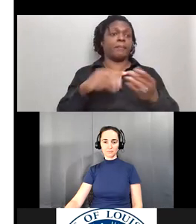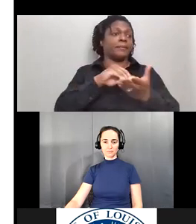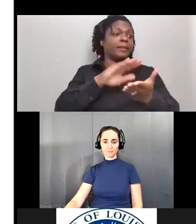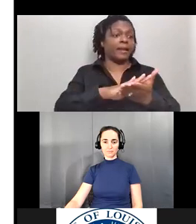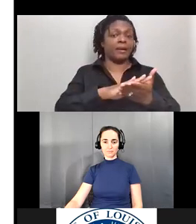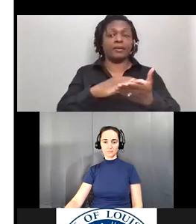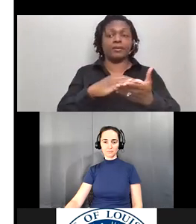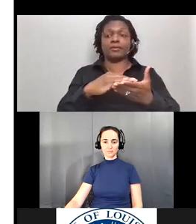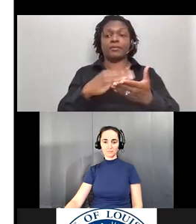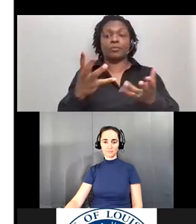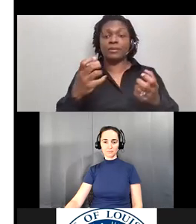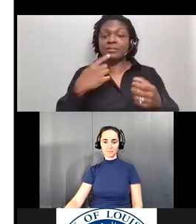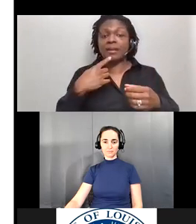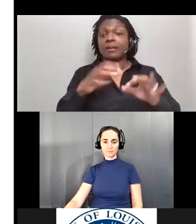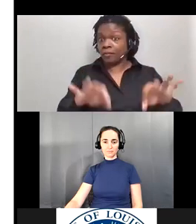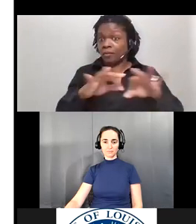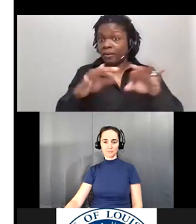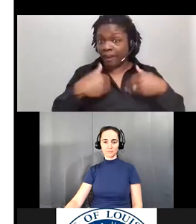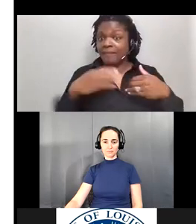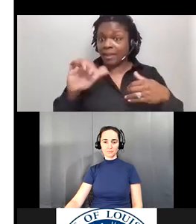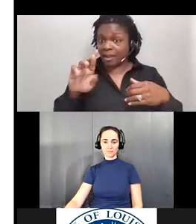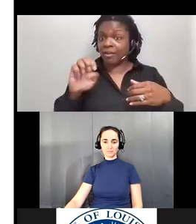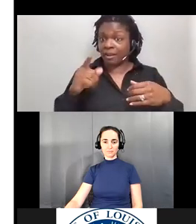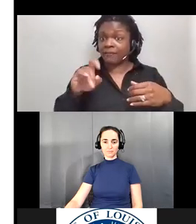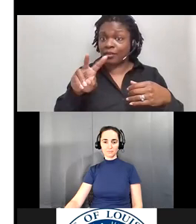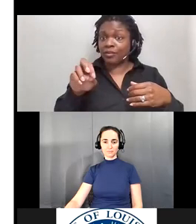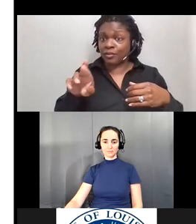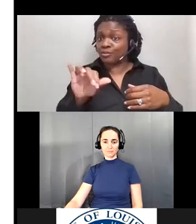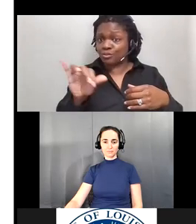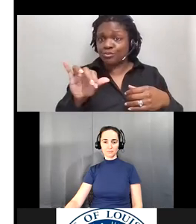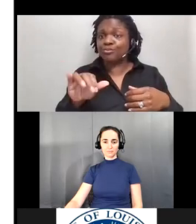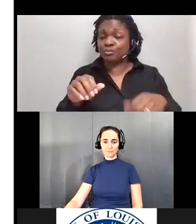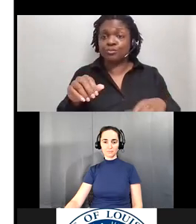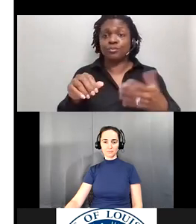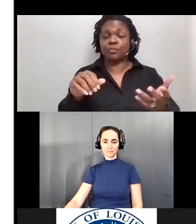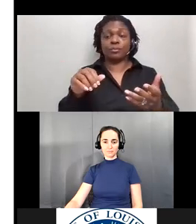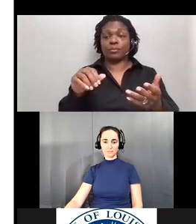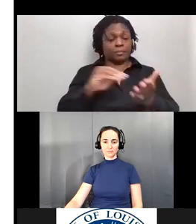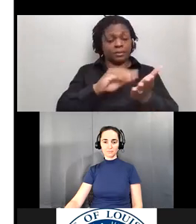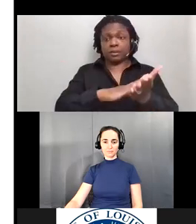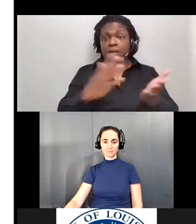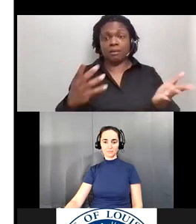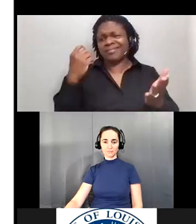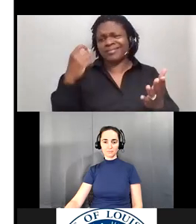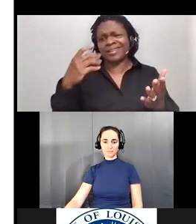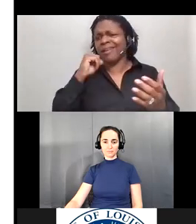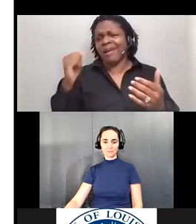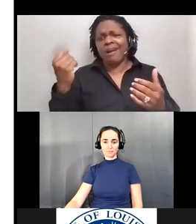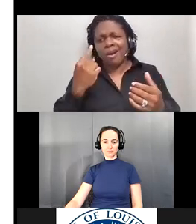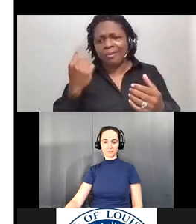again, we think it's important to have caregivers involved. We understand the caregivers not going to go with everybody. 16:07:10 I understand that I didn't want my